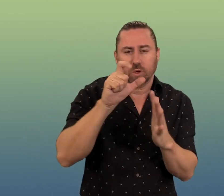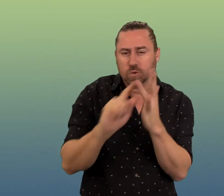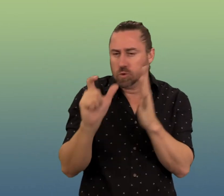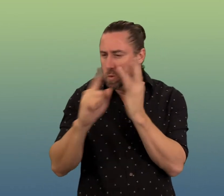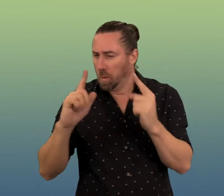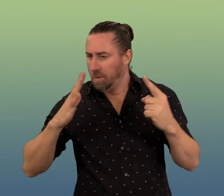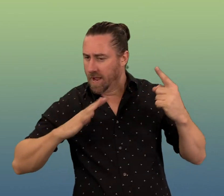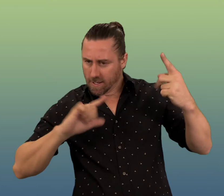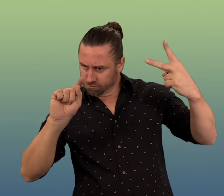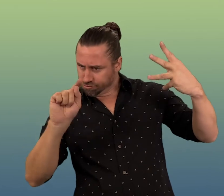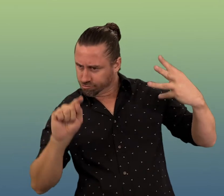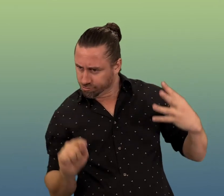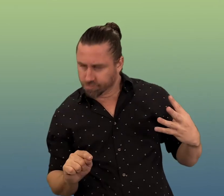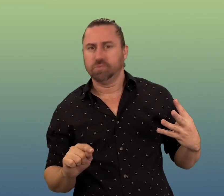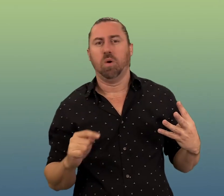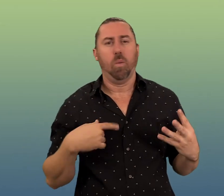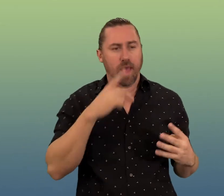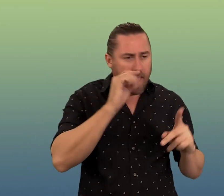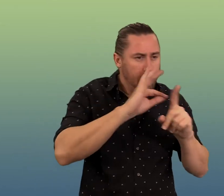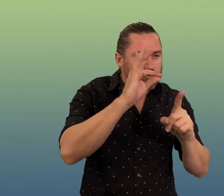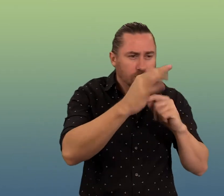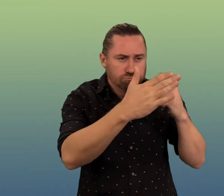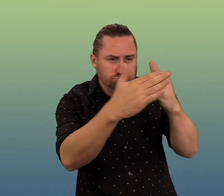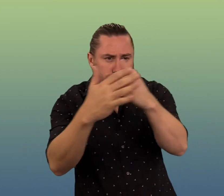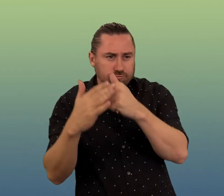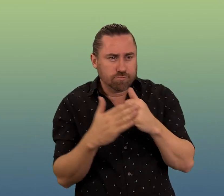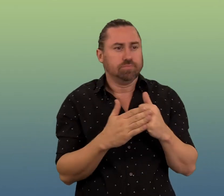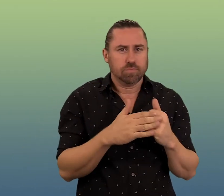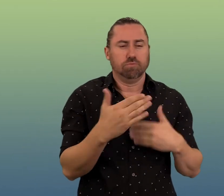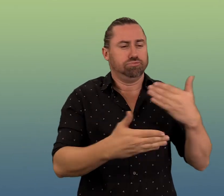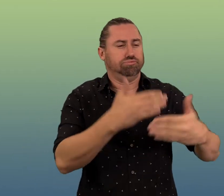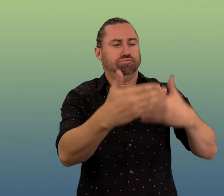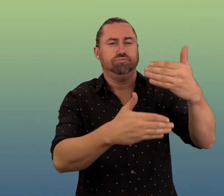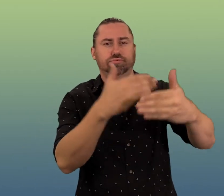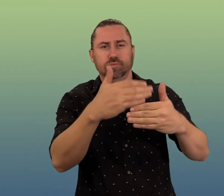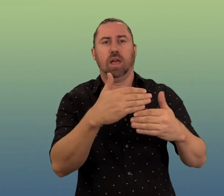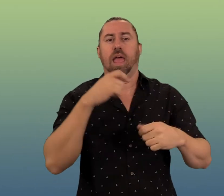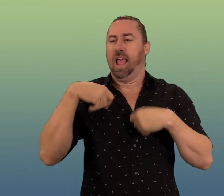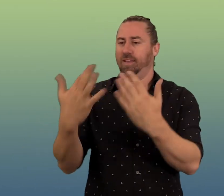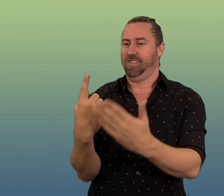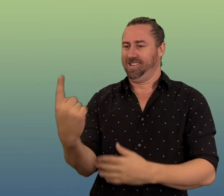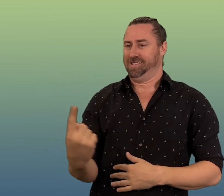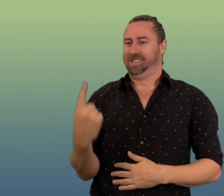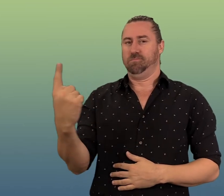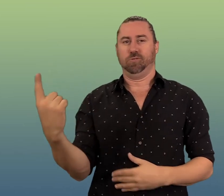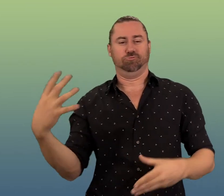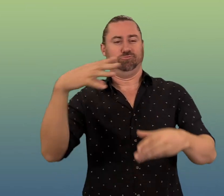to complete tasks by increasing maintaining or improving the functional capabilities and independence